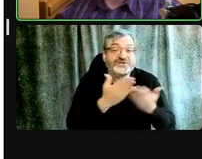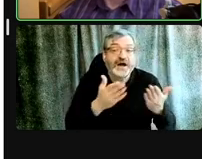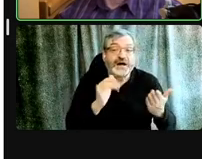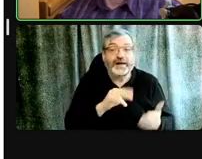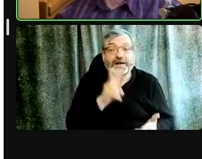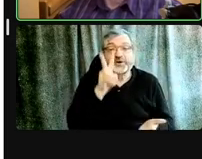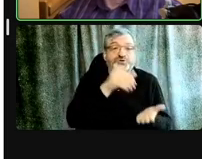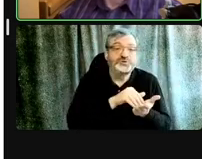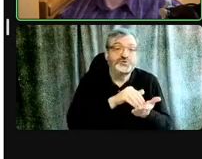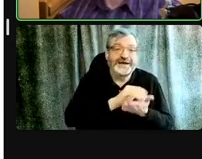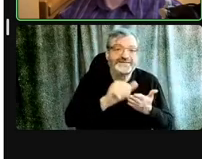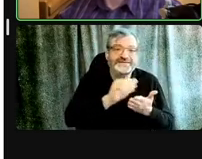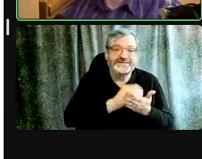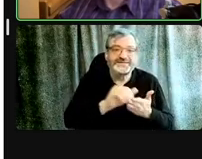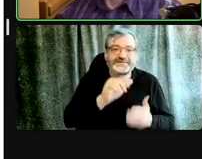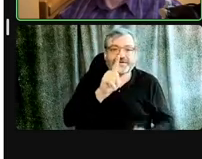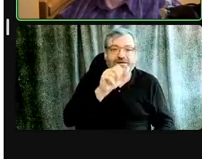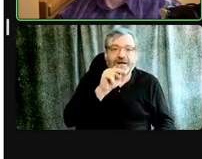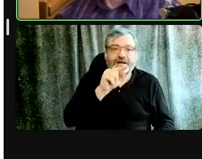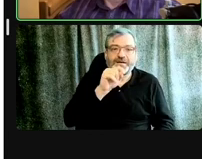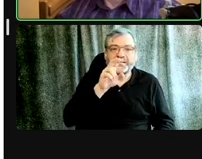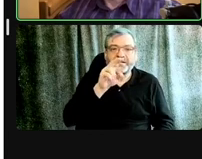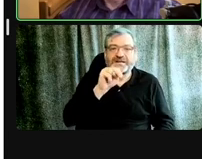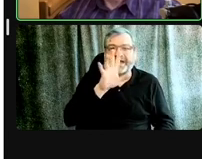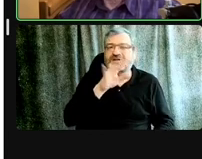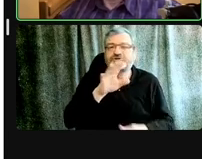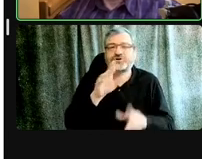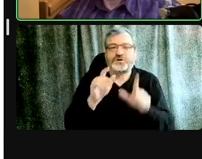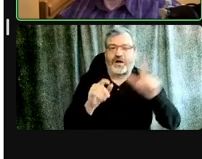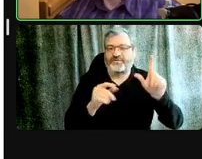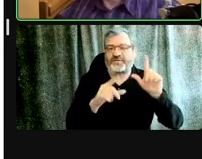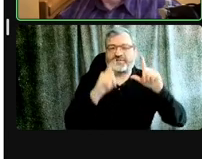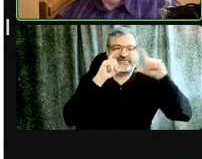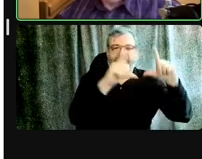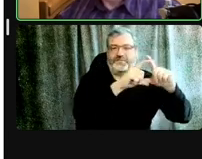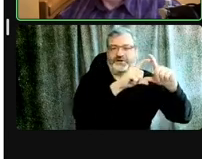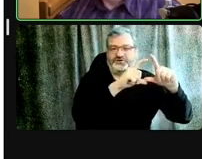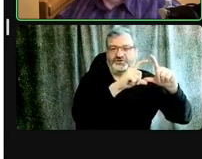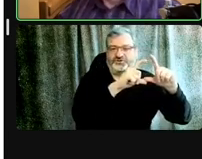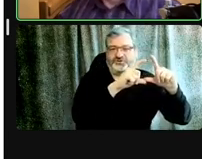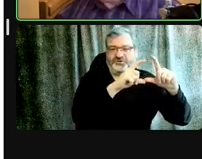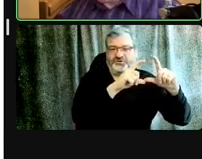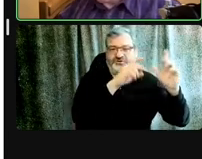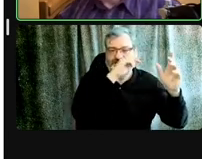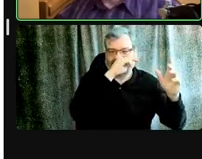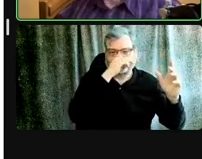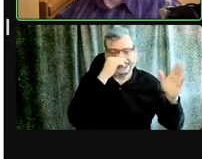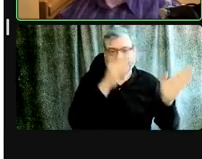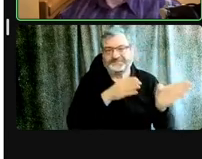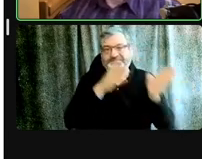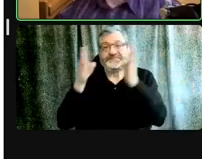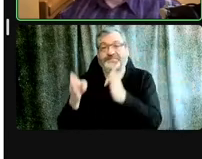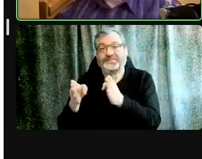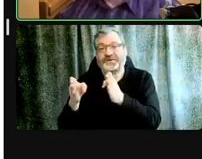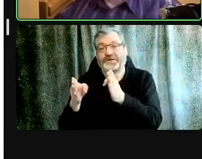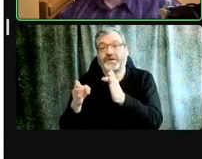Lantern, which is an example on the left, giving people choice about how they interact with things or reminders of resilience,